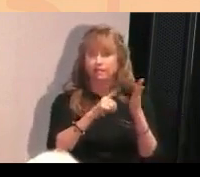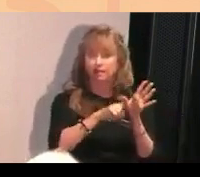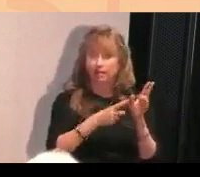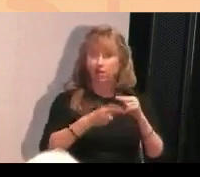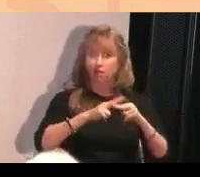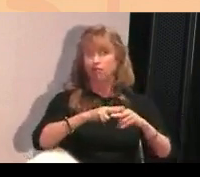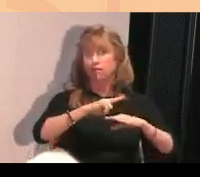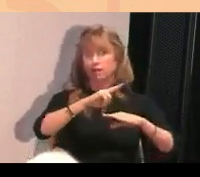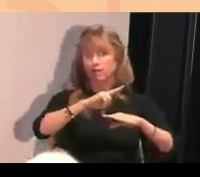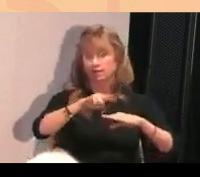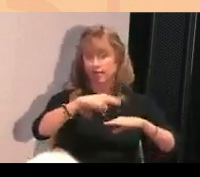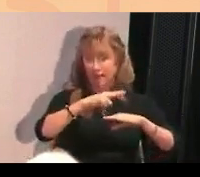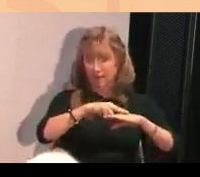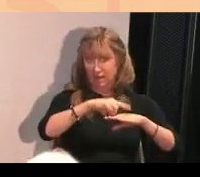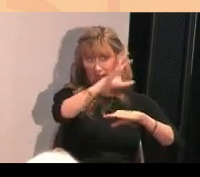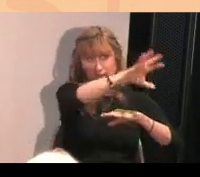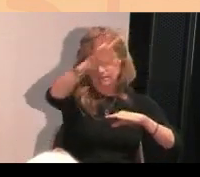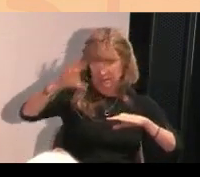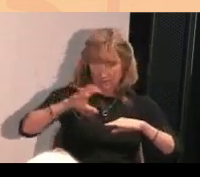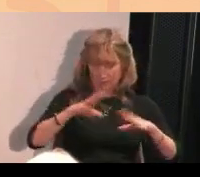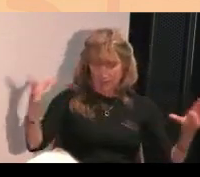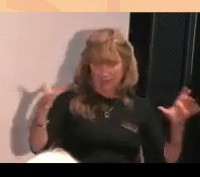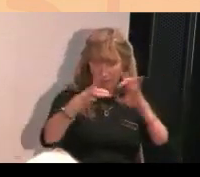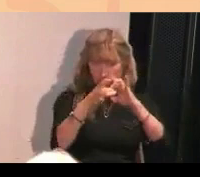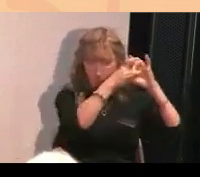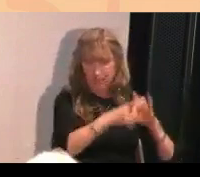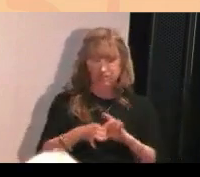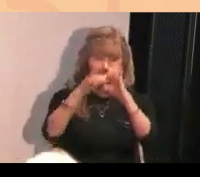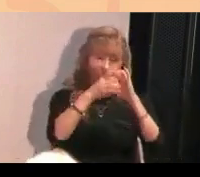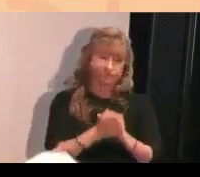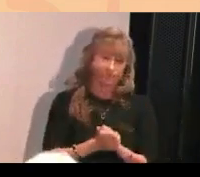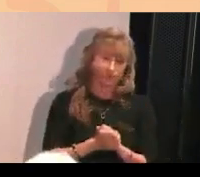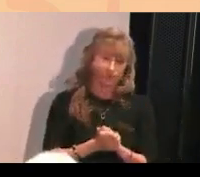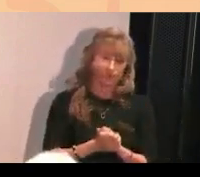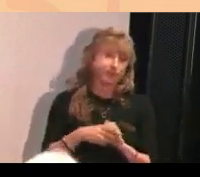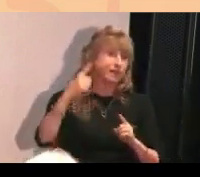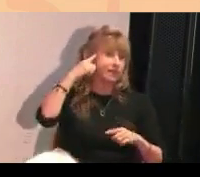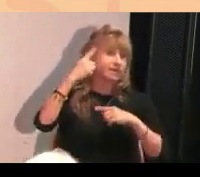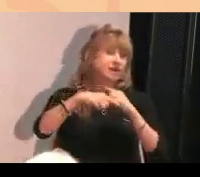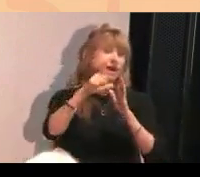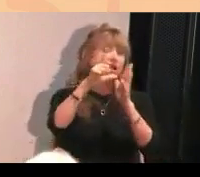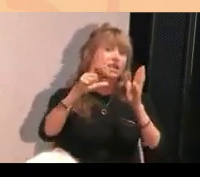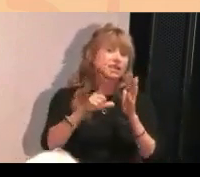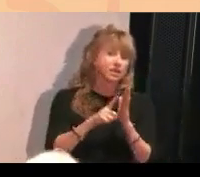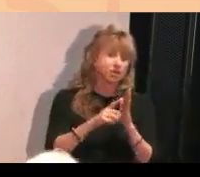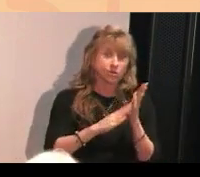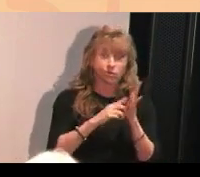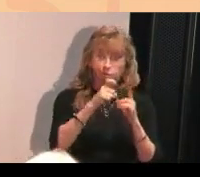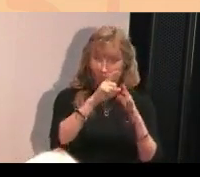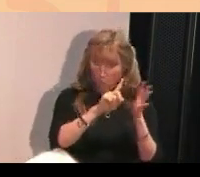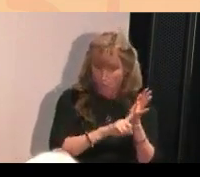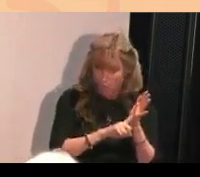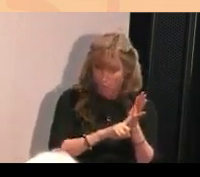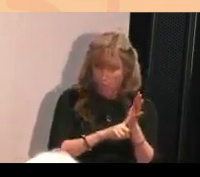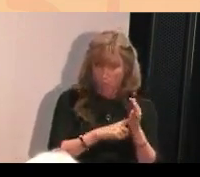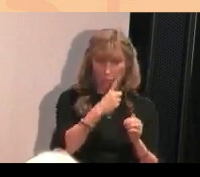in terms of a legal model one quarter of first nation survey respondents and one-third of all